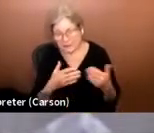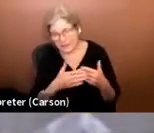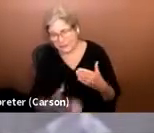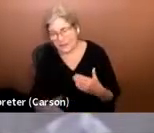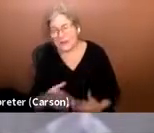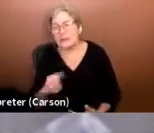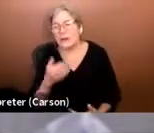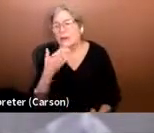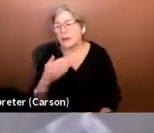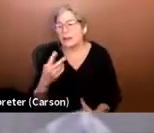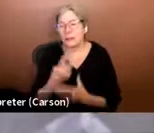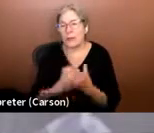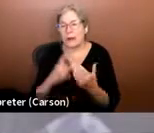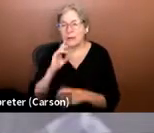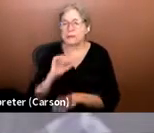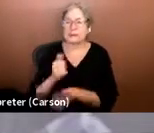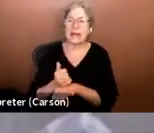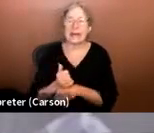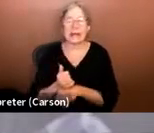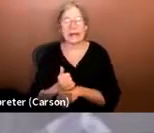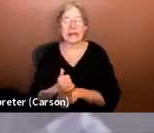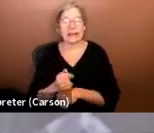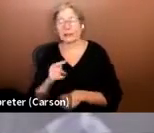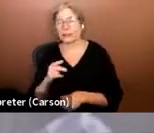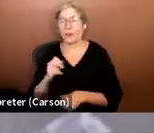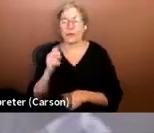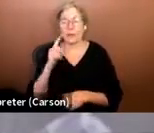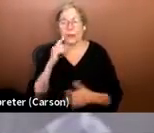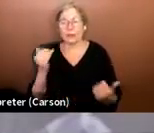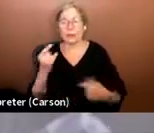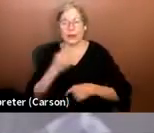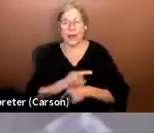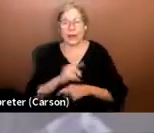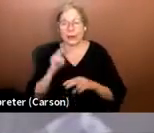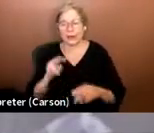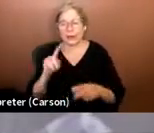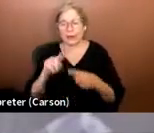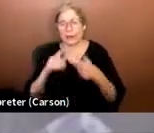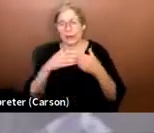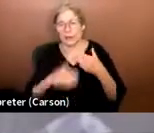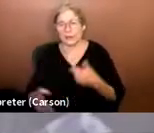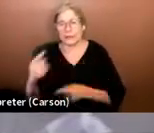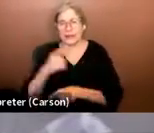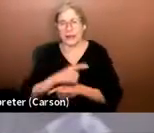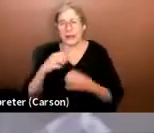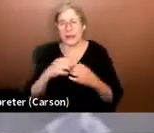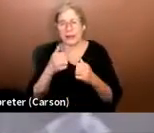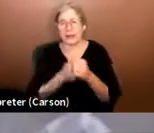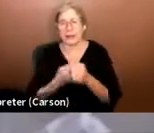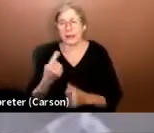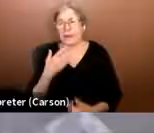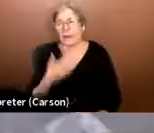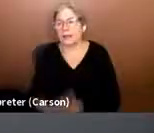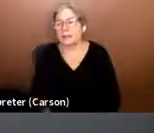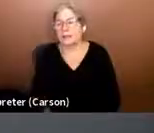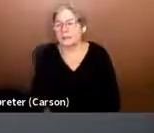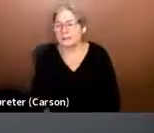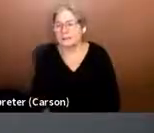tone. And really looking forward to the rest of the day with everyone. Thank you. Gina Gagliano: Thanks Nick. Matthew